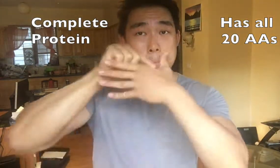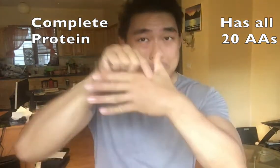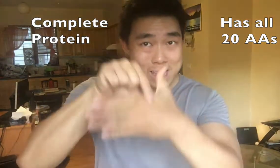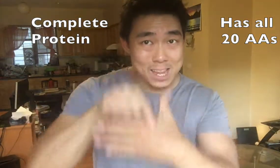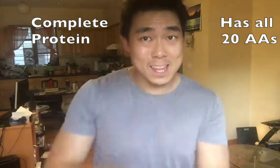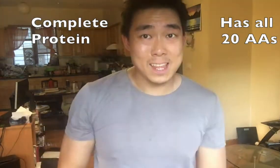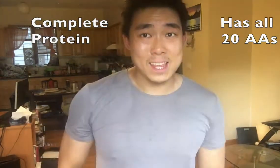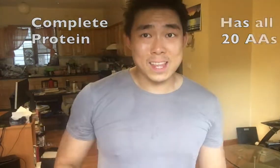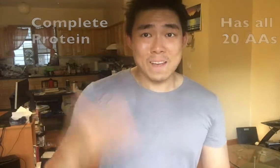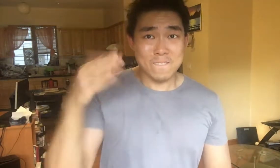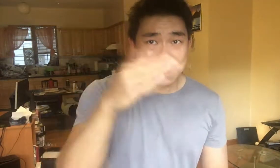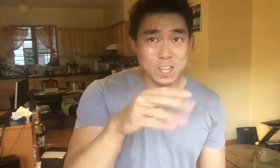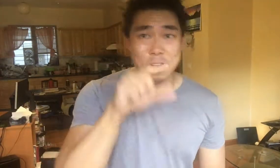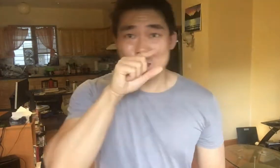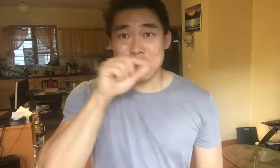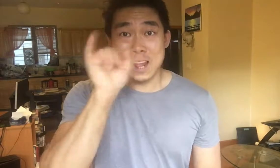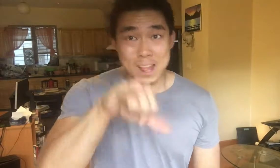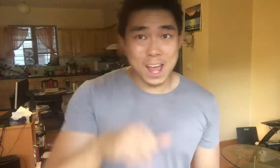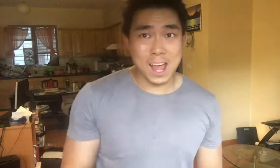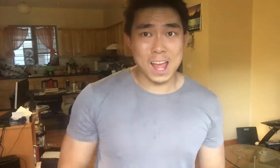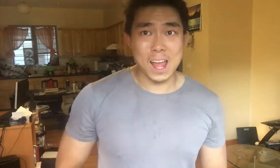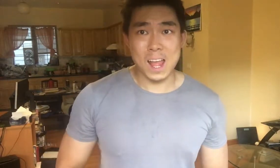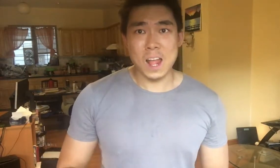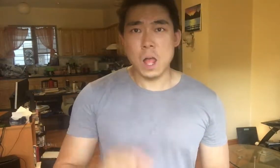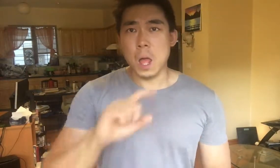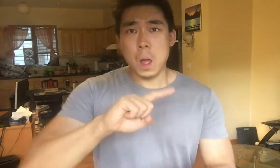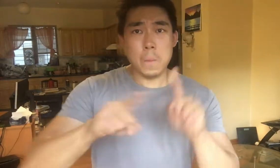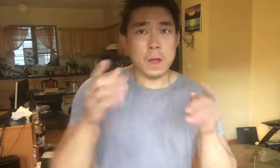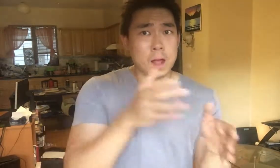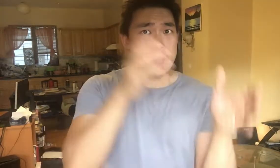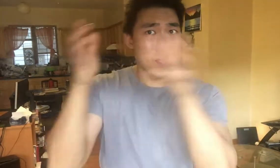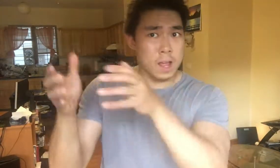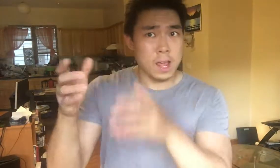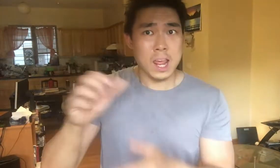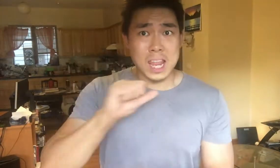Meat, fish, and chicken contain all 20 amino acids.